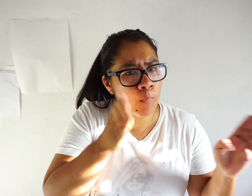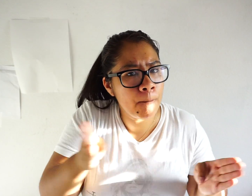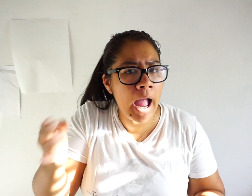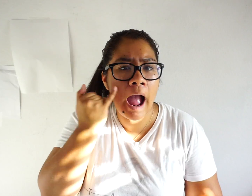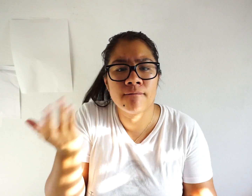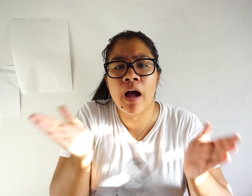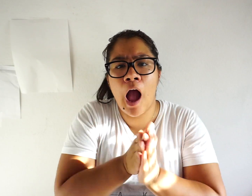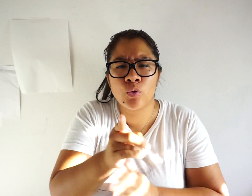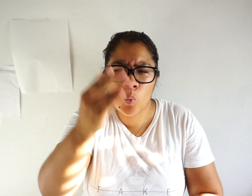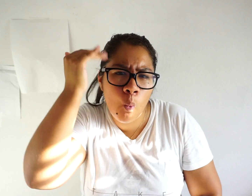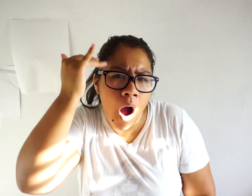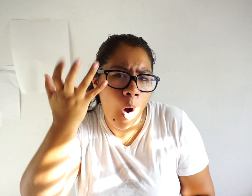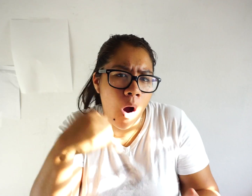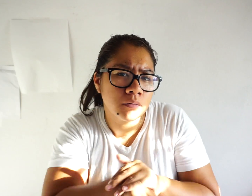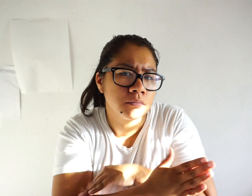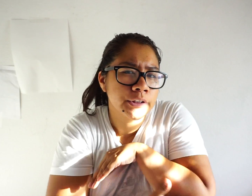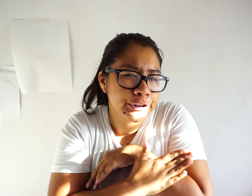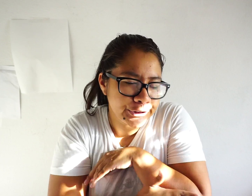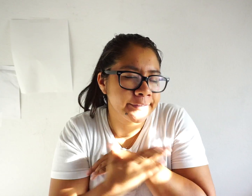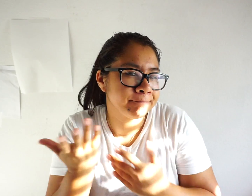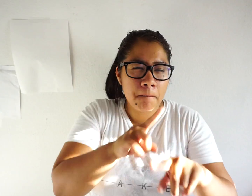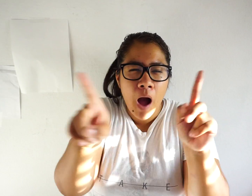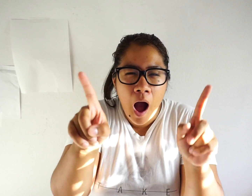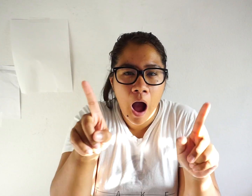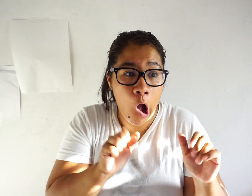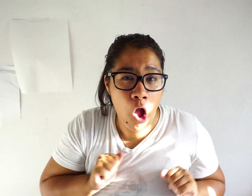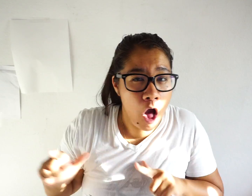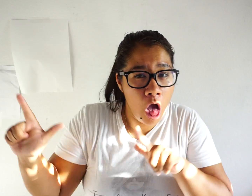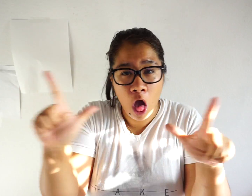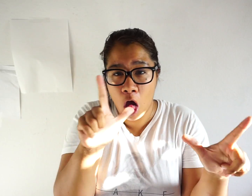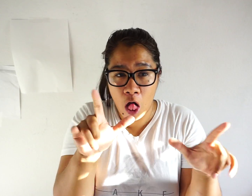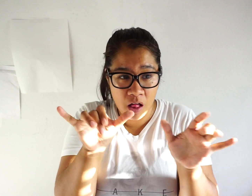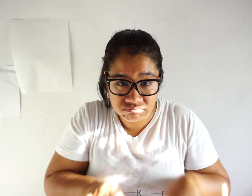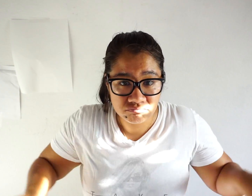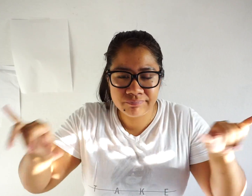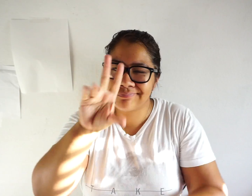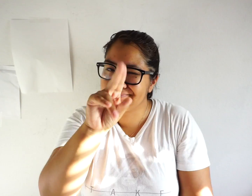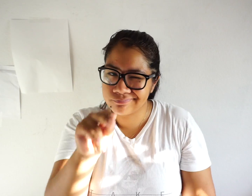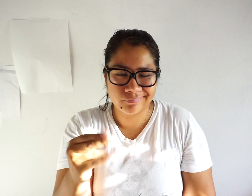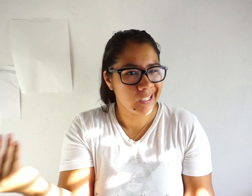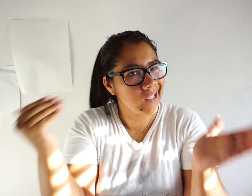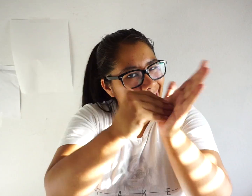So be prepared if they ask you why you want to enter that country But all the countries the same? No